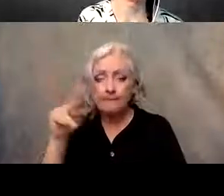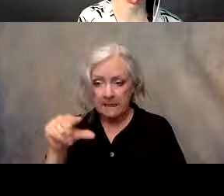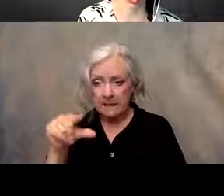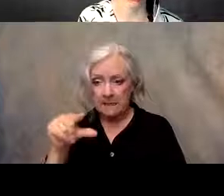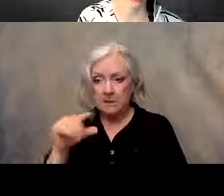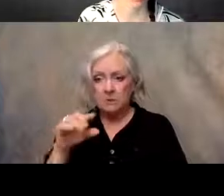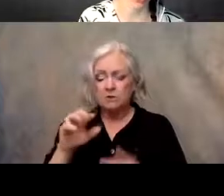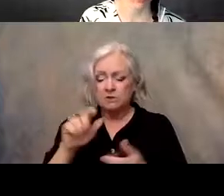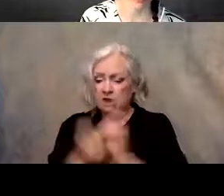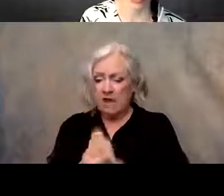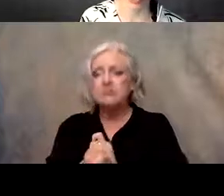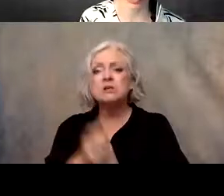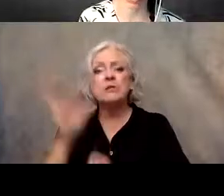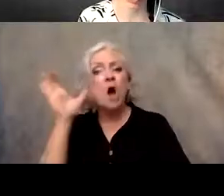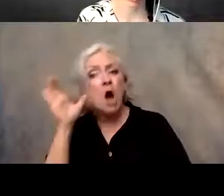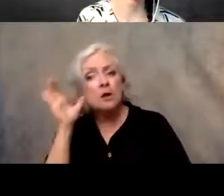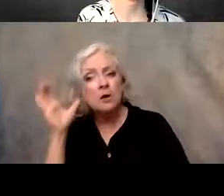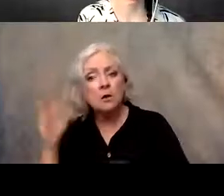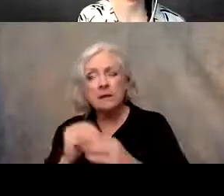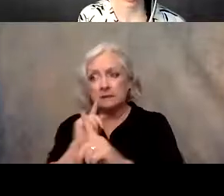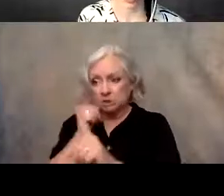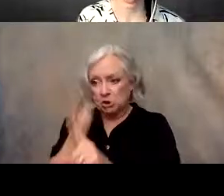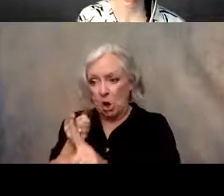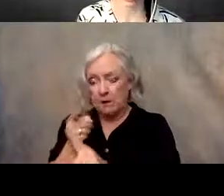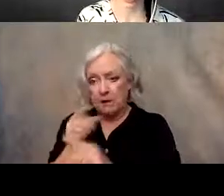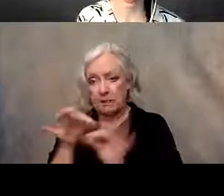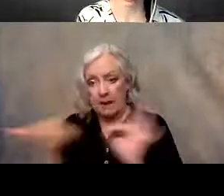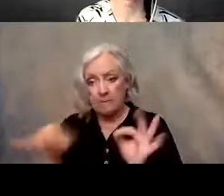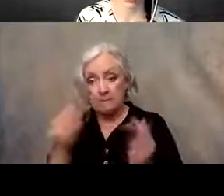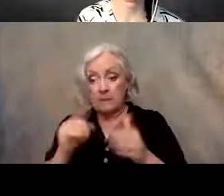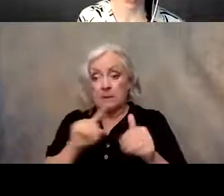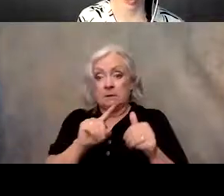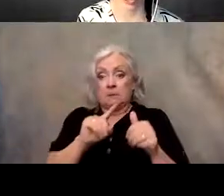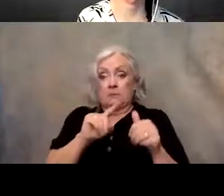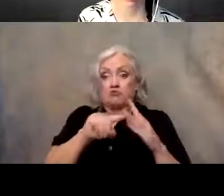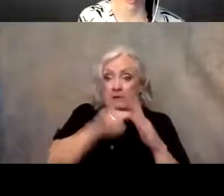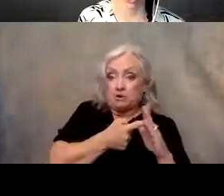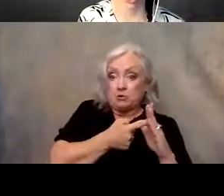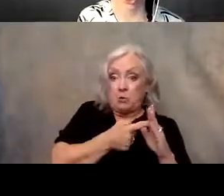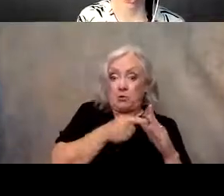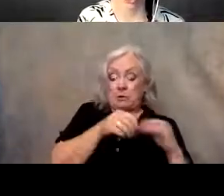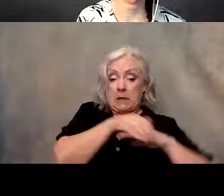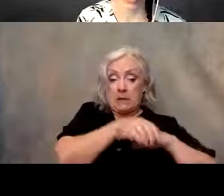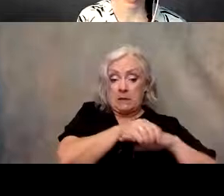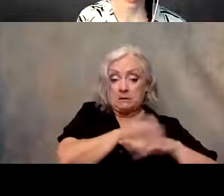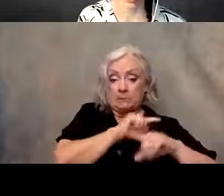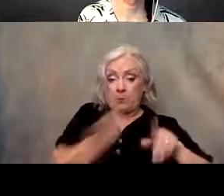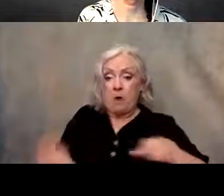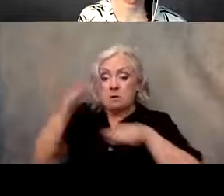So the original may be English, but we would like to have voiceover done in French and dubbed,